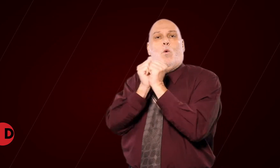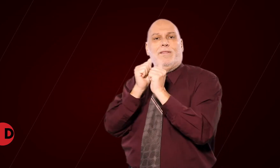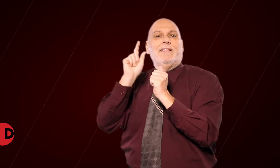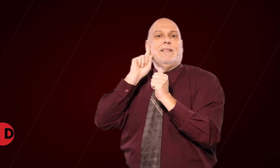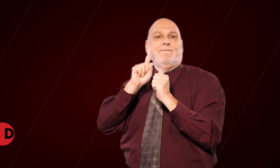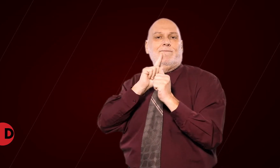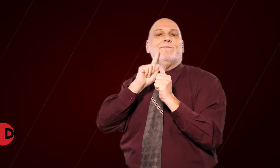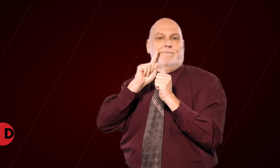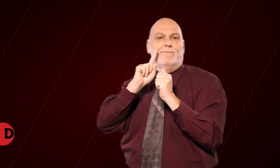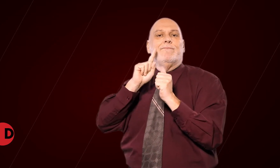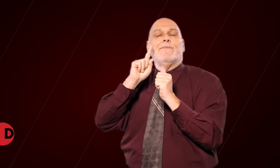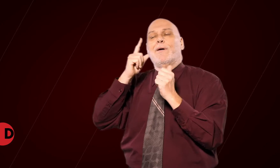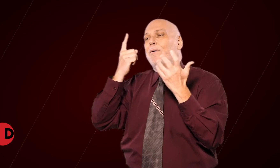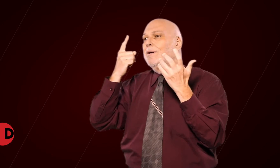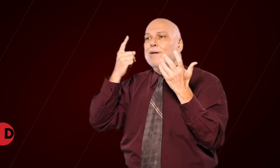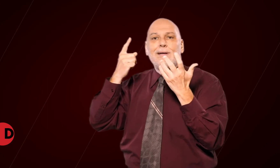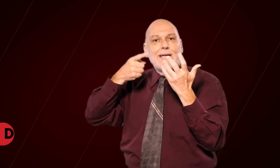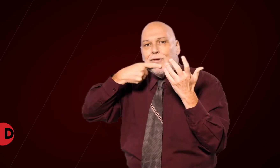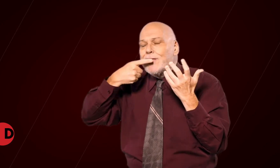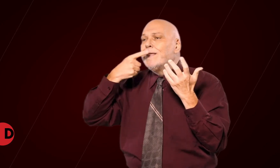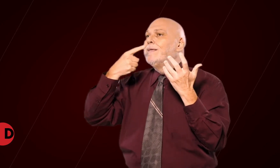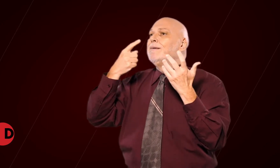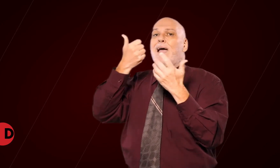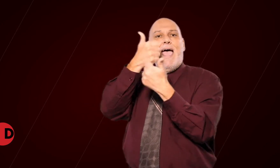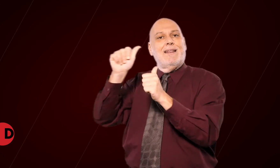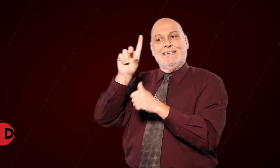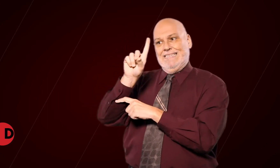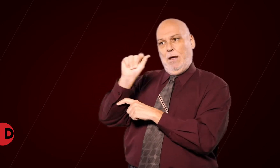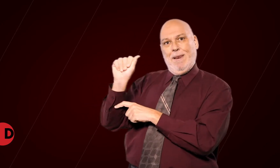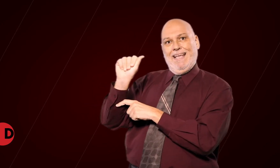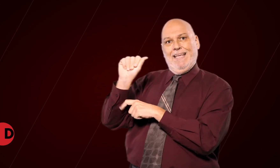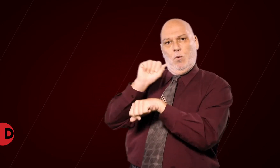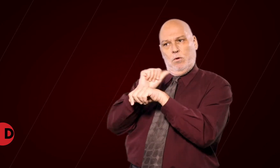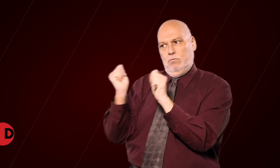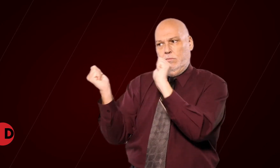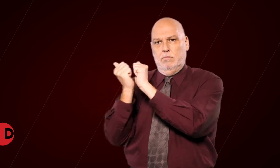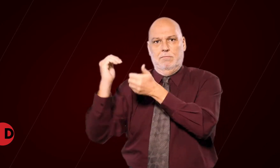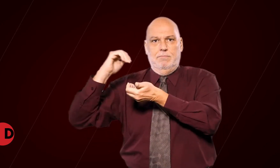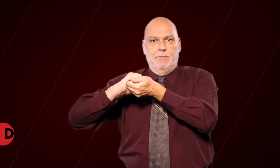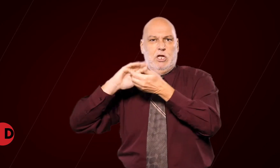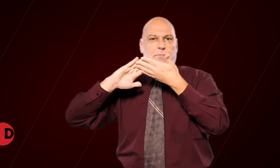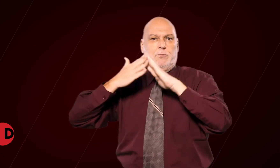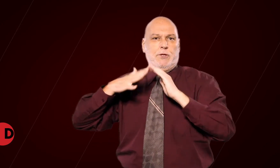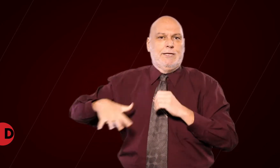with 11 board members with disabilities